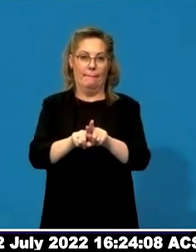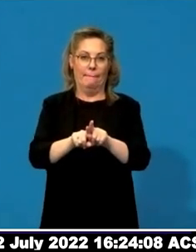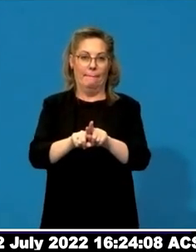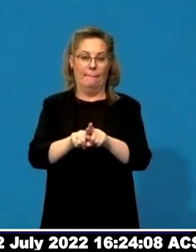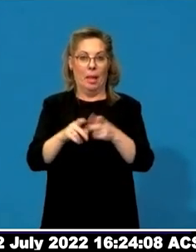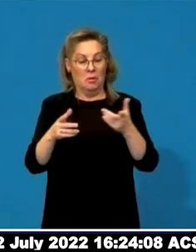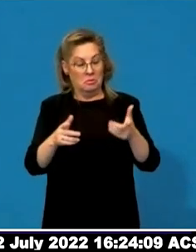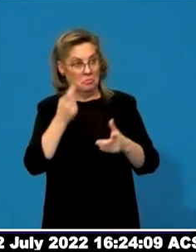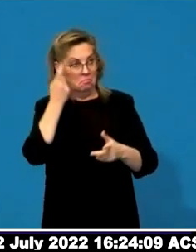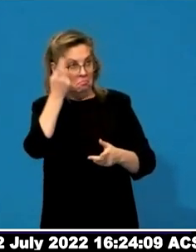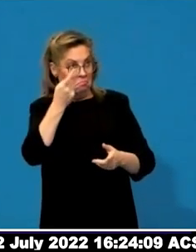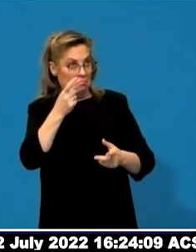So thank you very much.